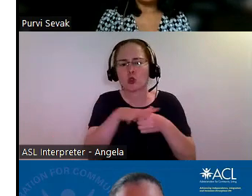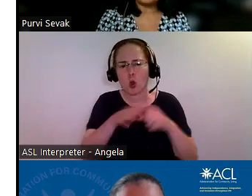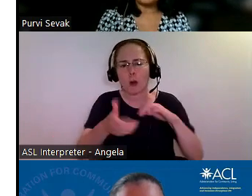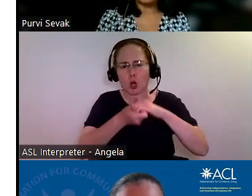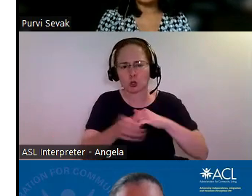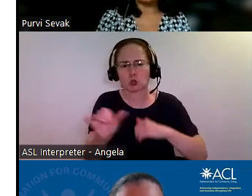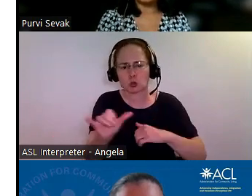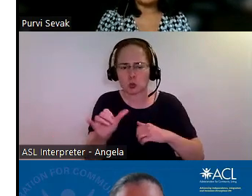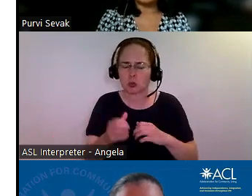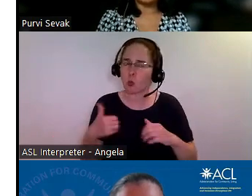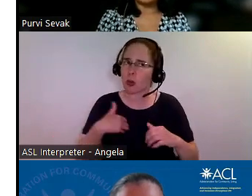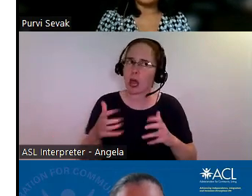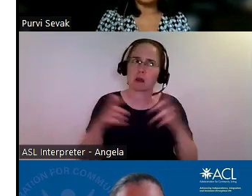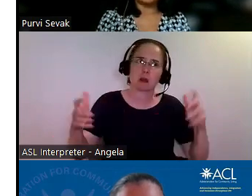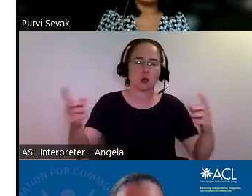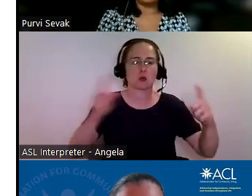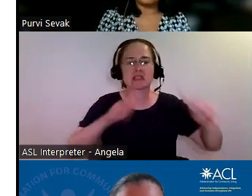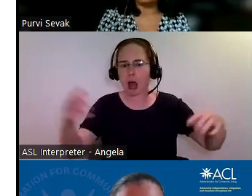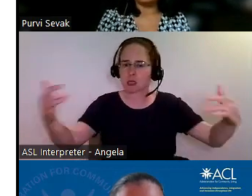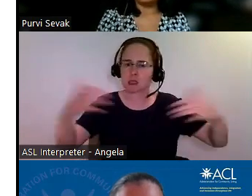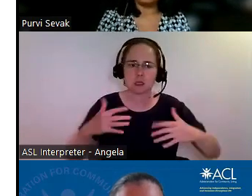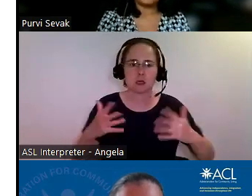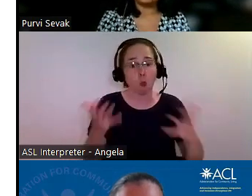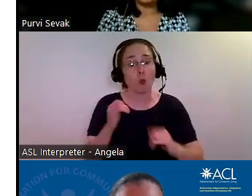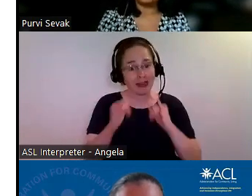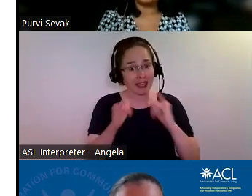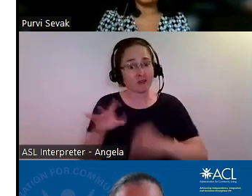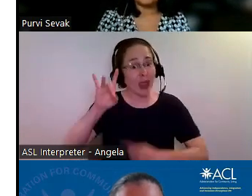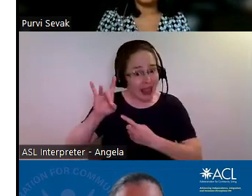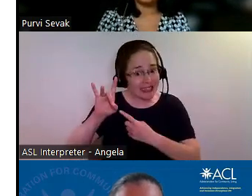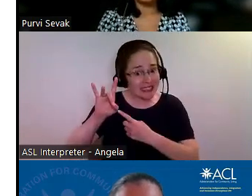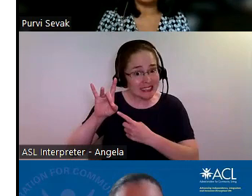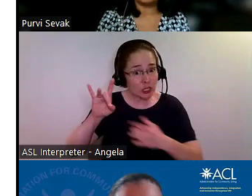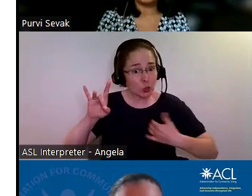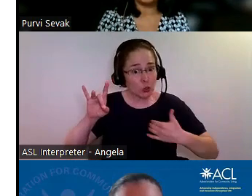tremendous response. We wanted to interview eight youth, and we had 100 respondents that wanted to